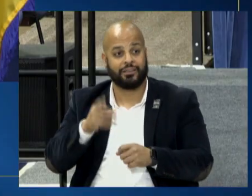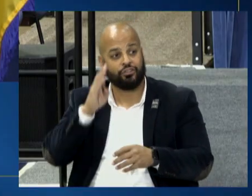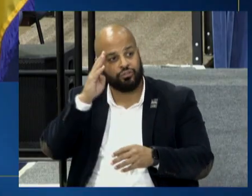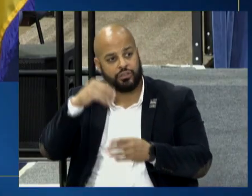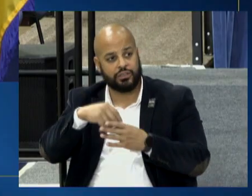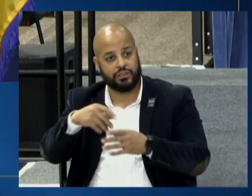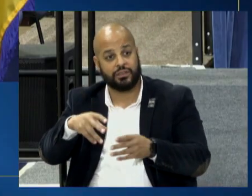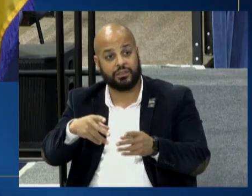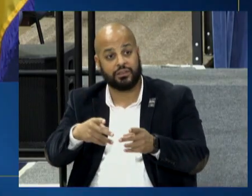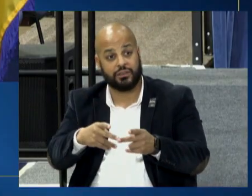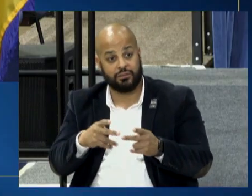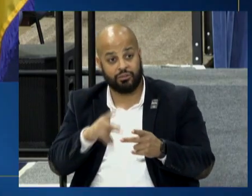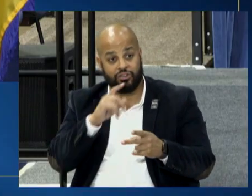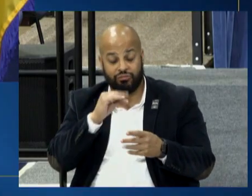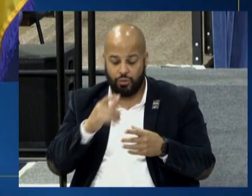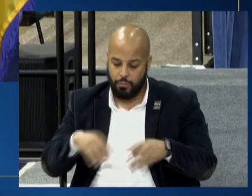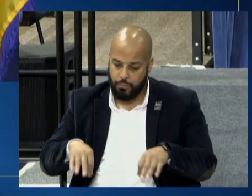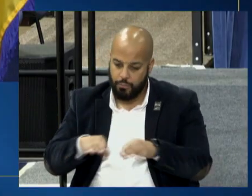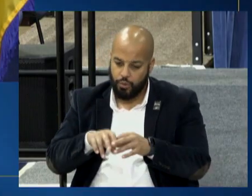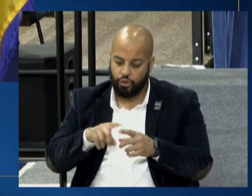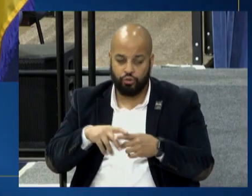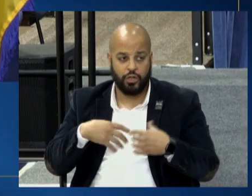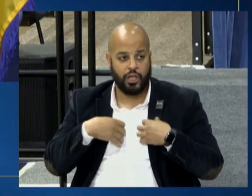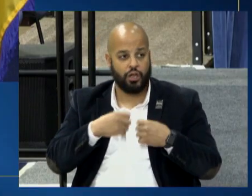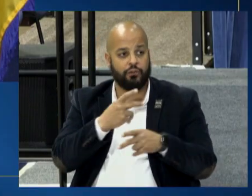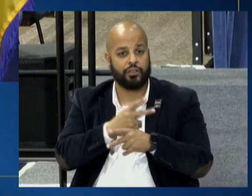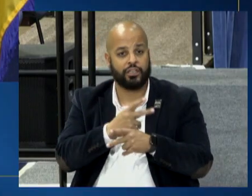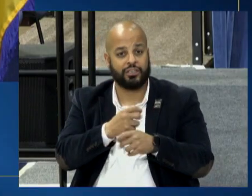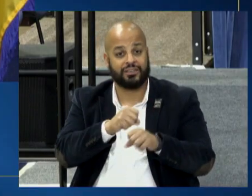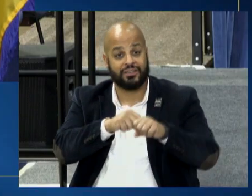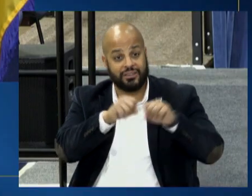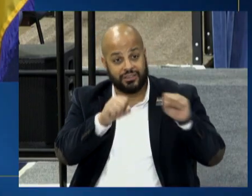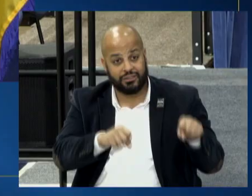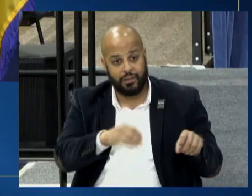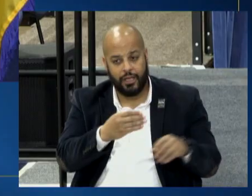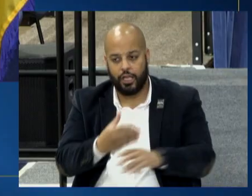transforming the healthcare system and improving care for patients with cancer.